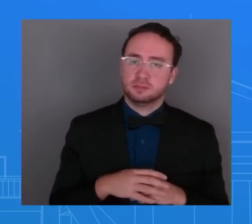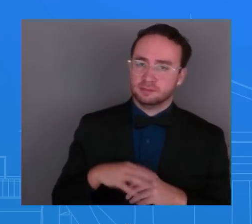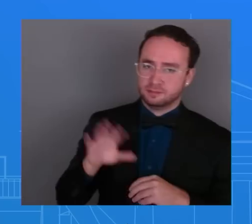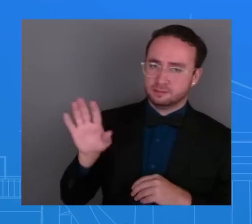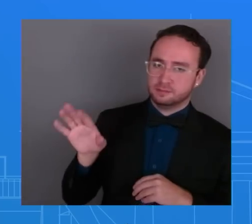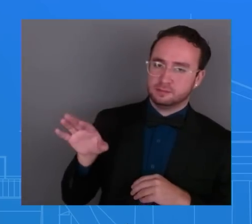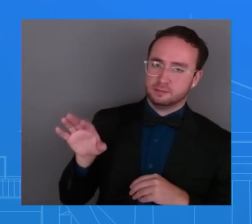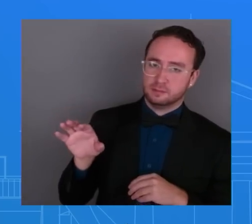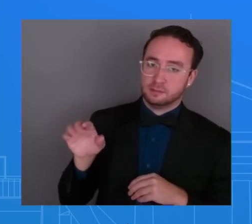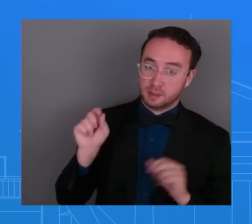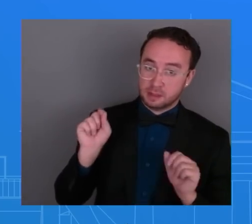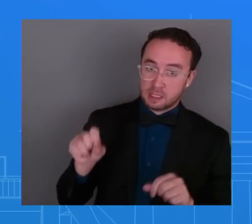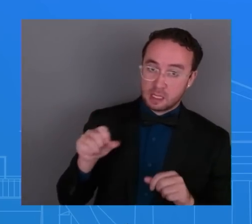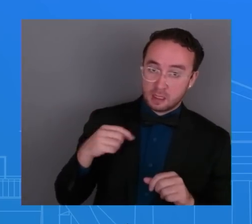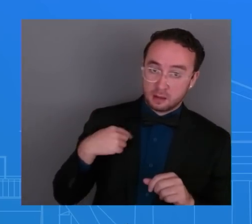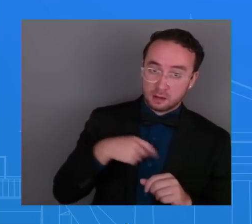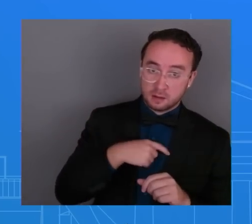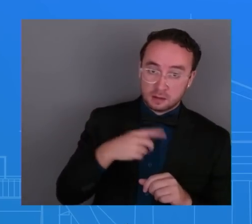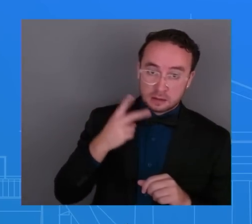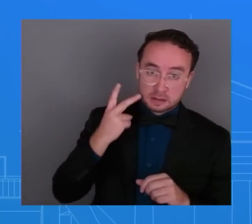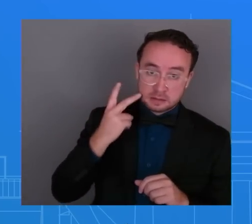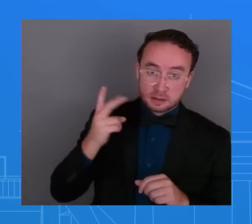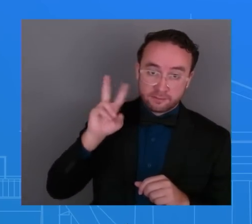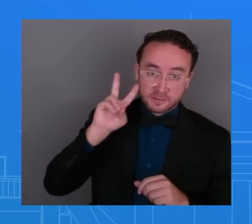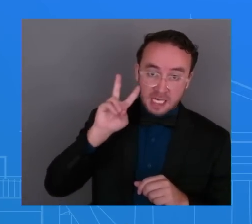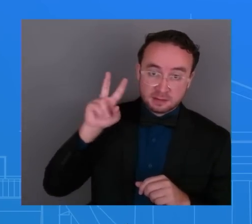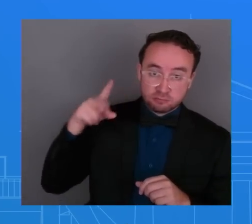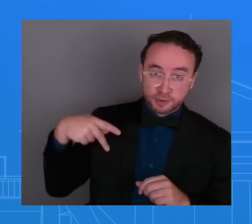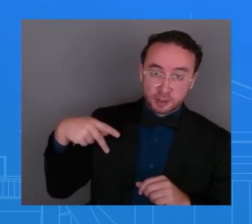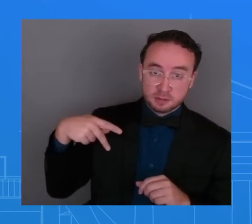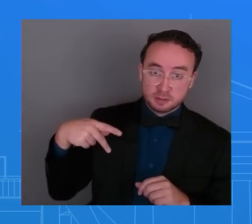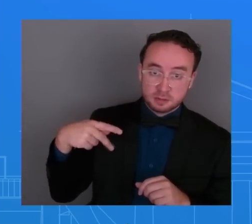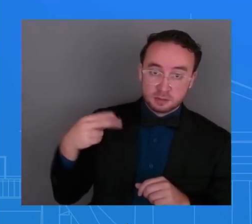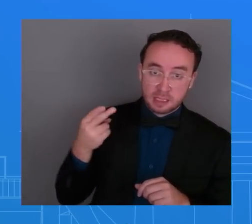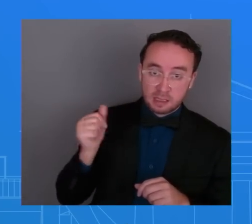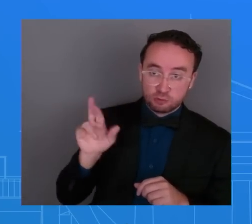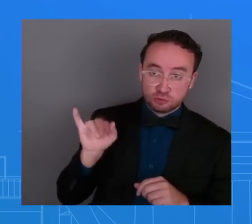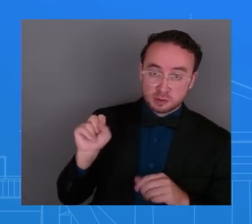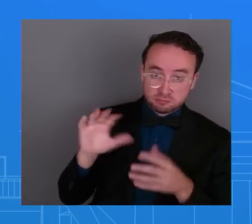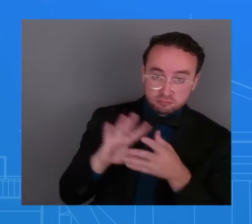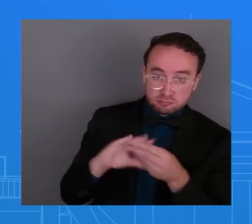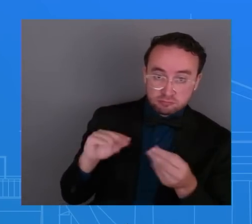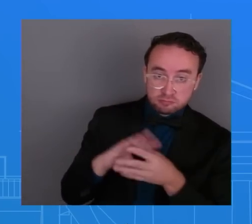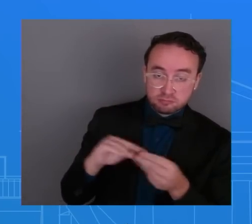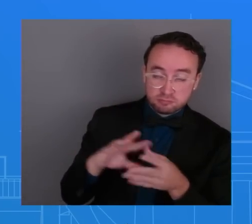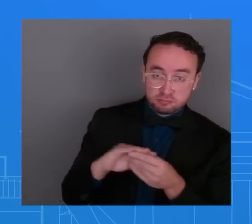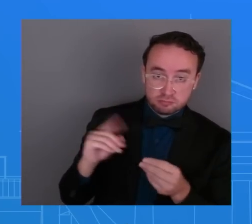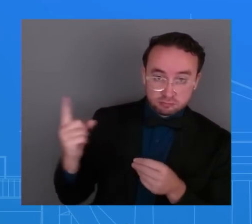Ms. Jean-Pierre: The president and the vice president speaks to the American people regularly, and that's where I'll leave that. Go ahead, sir. Right there.